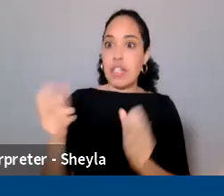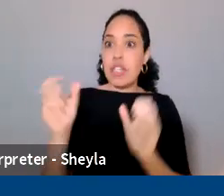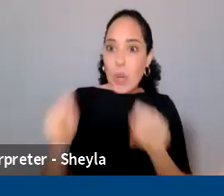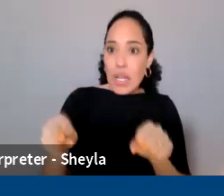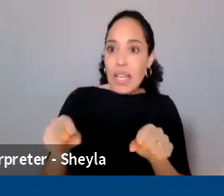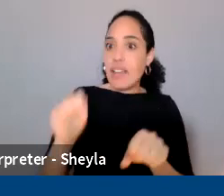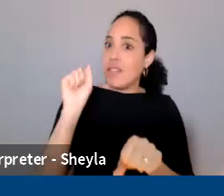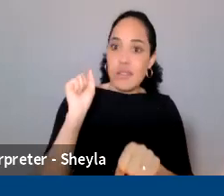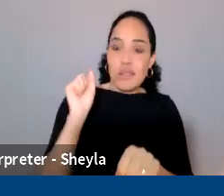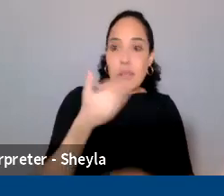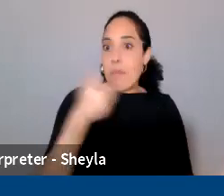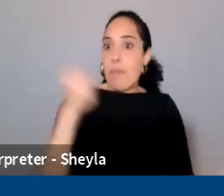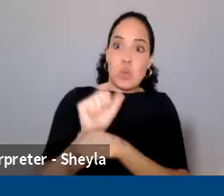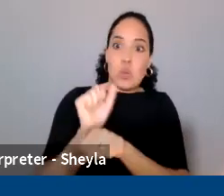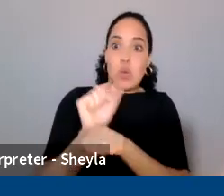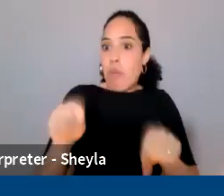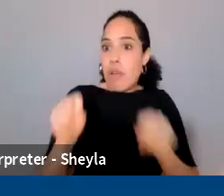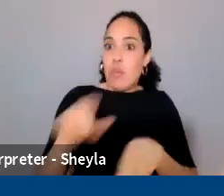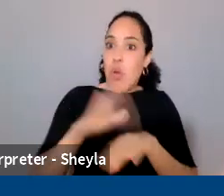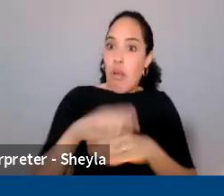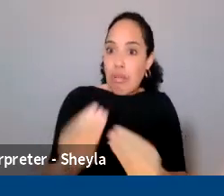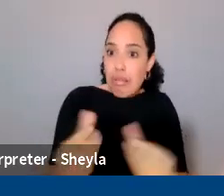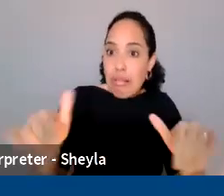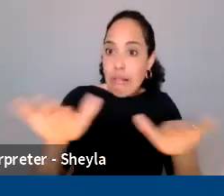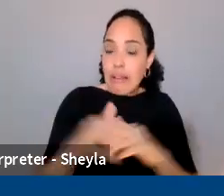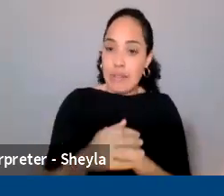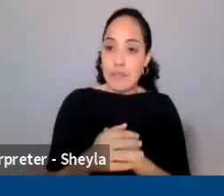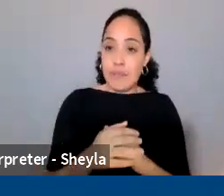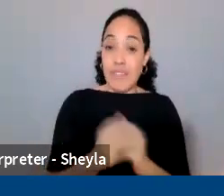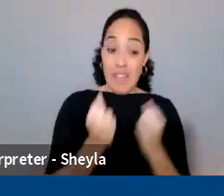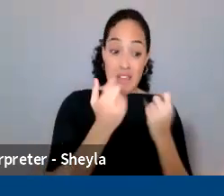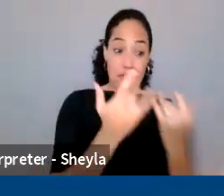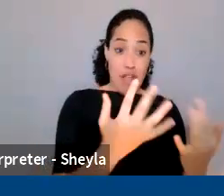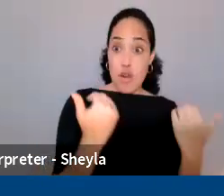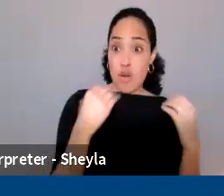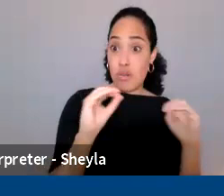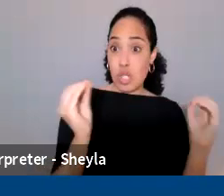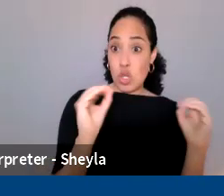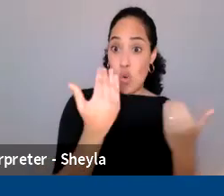fire doesn't know boundaries uh recovery is the same way we have to look across the landscape and